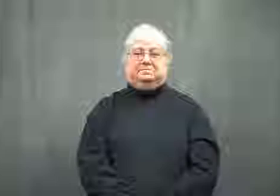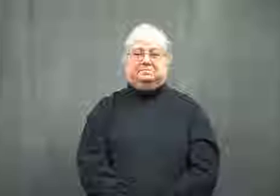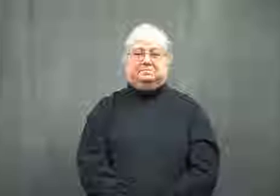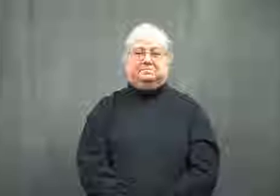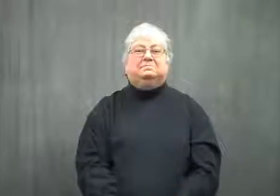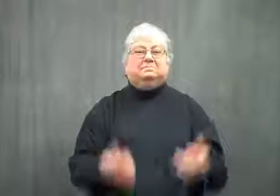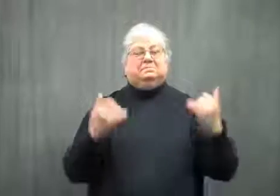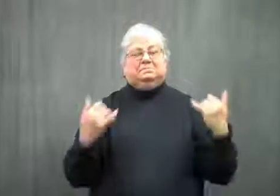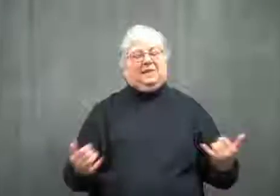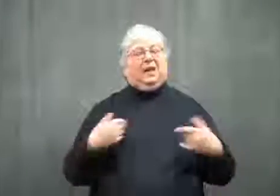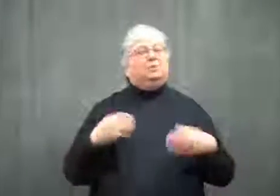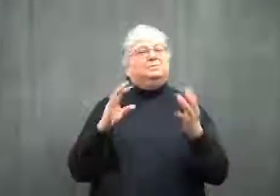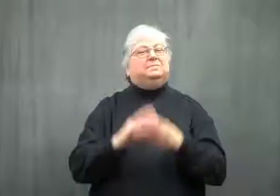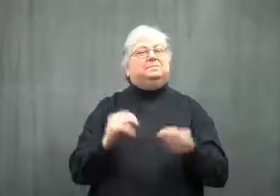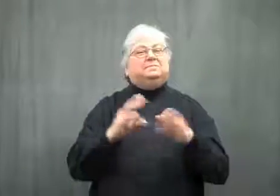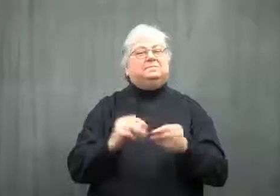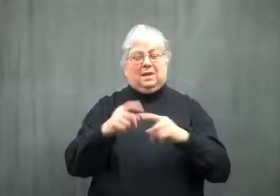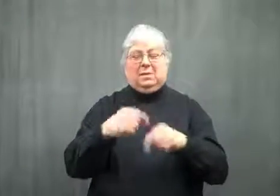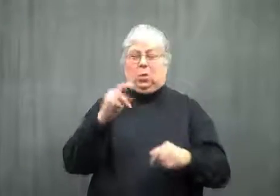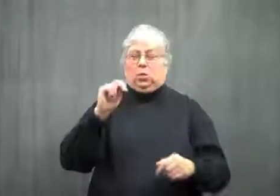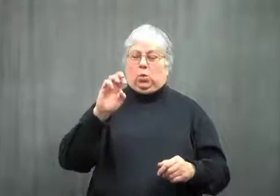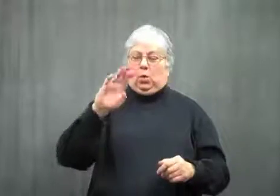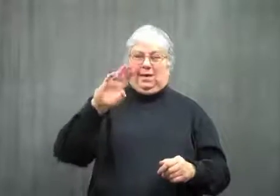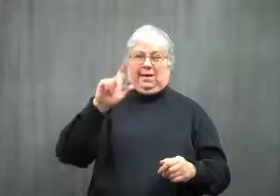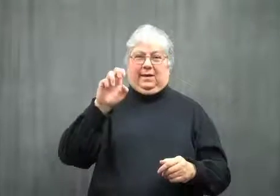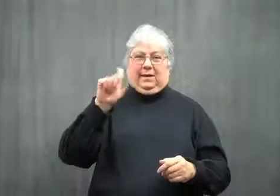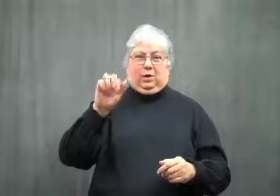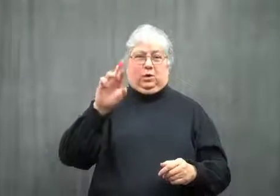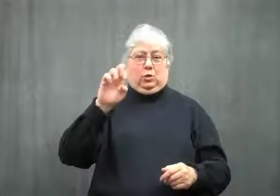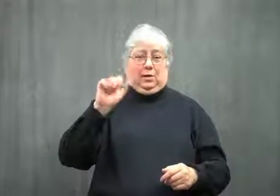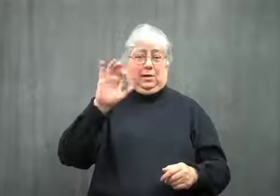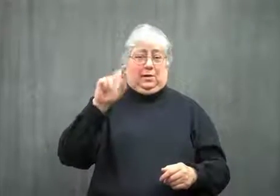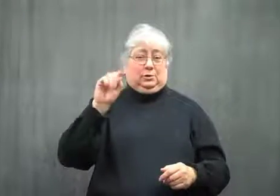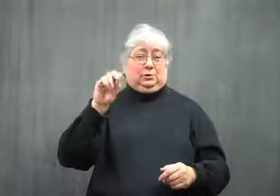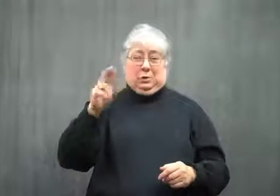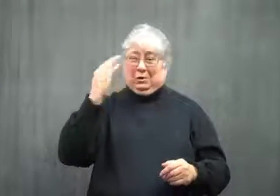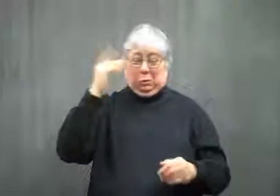I'll be talking about nuclear reactors.